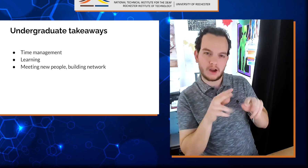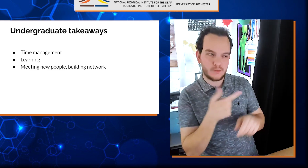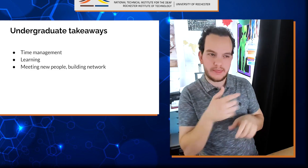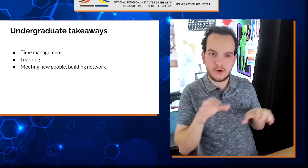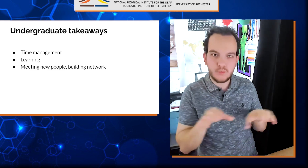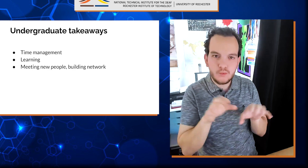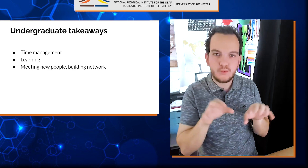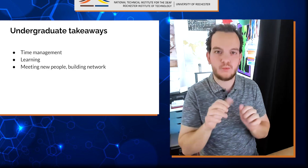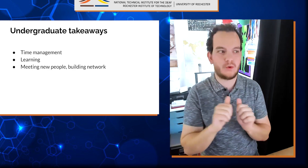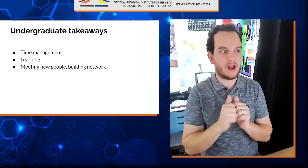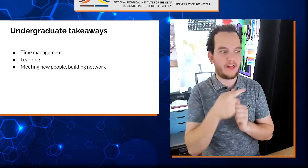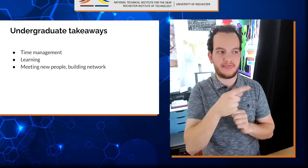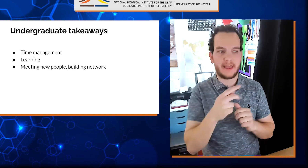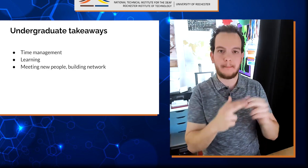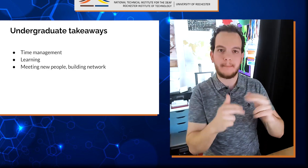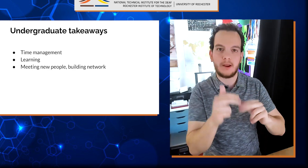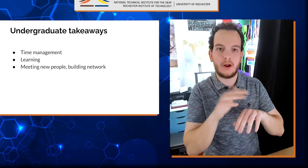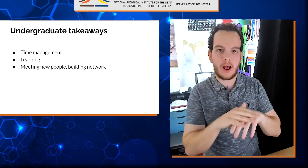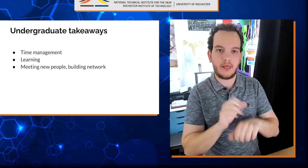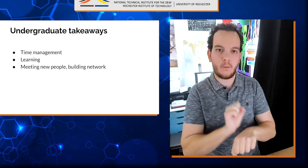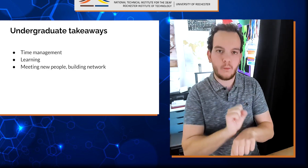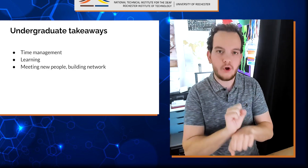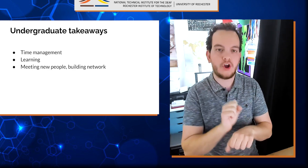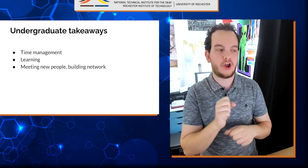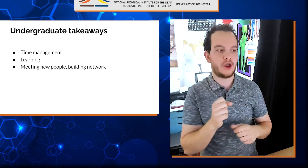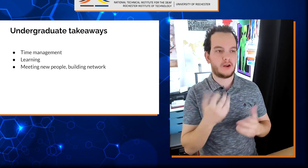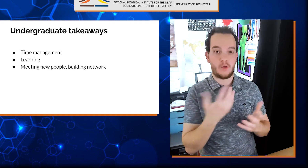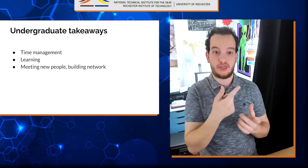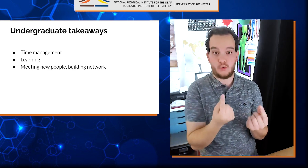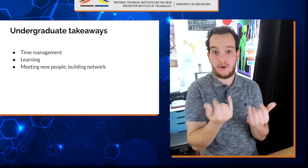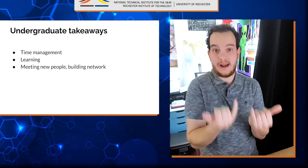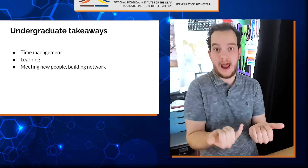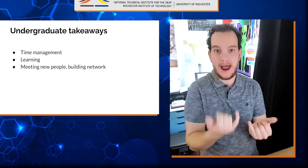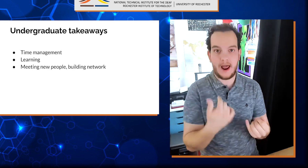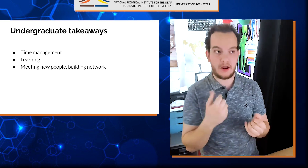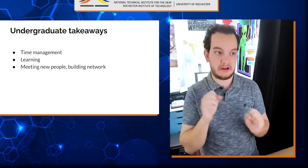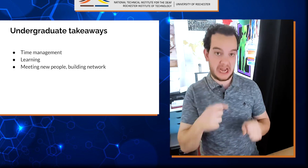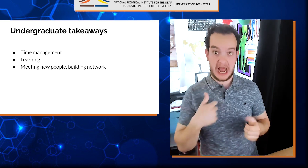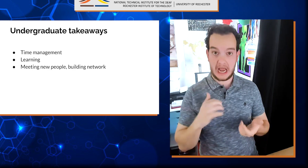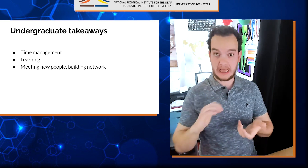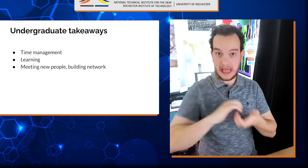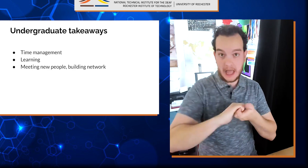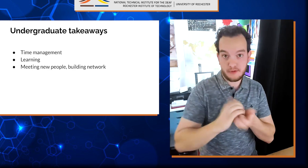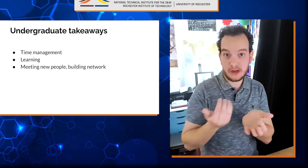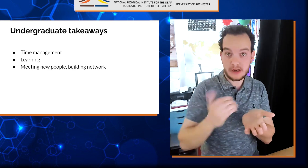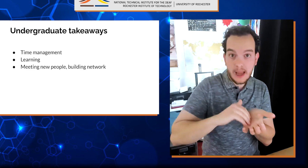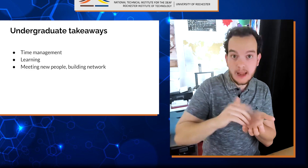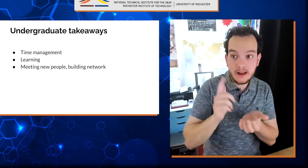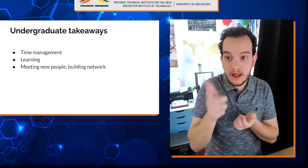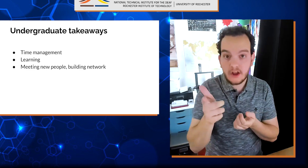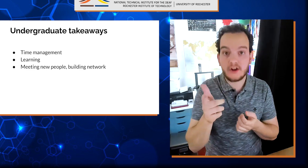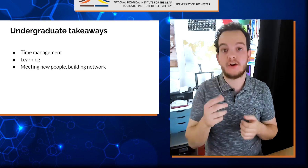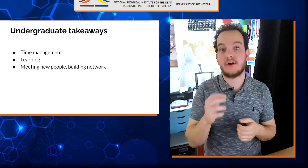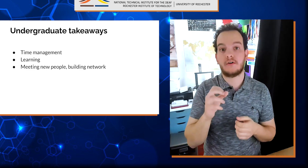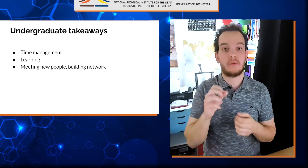I still keep track of the things that they're working on and what they're doing now and check to see if maybe there's something